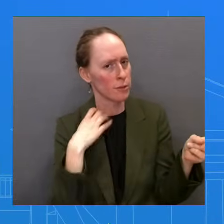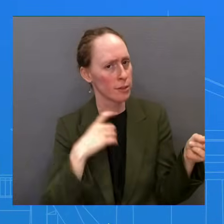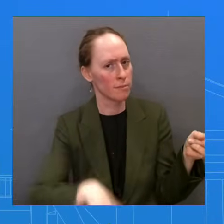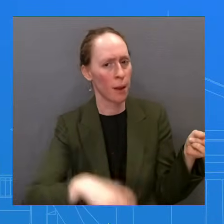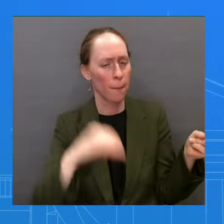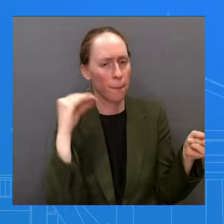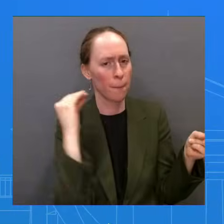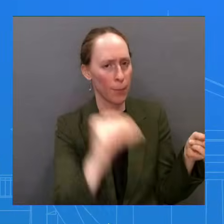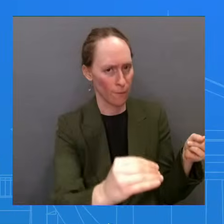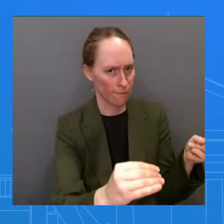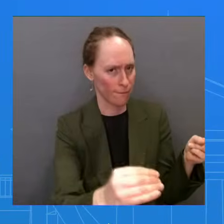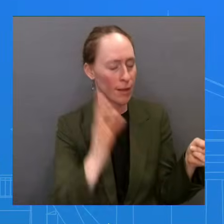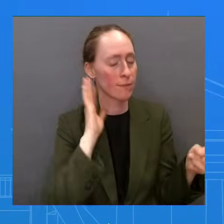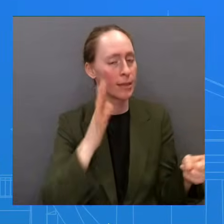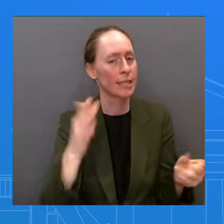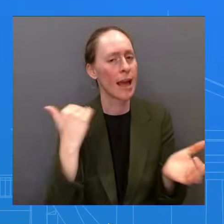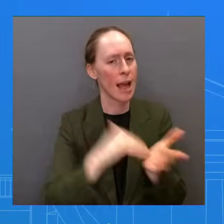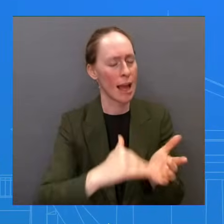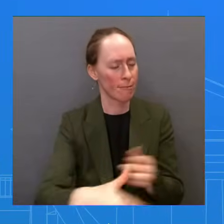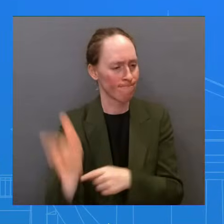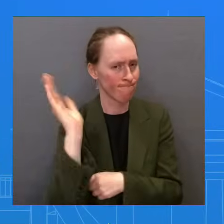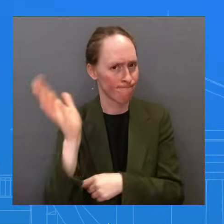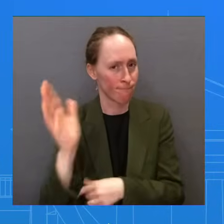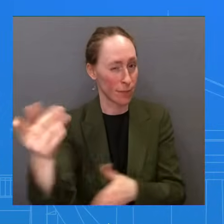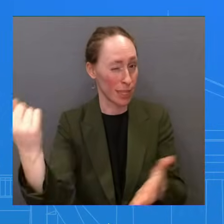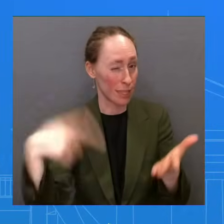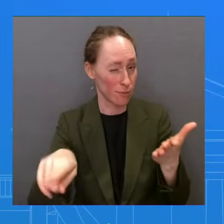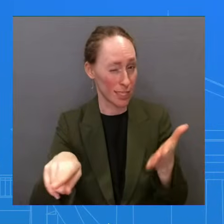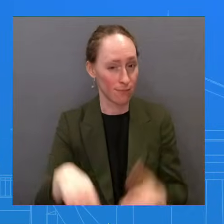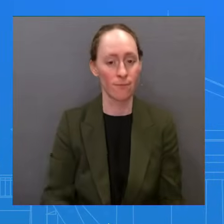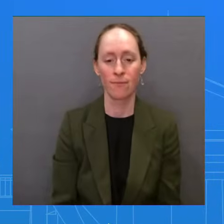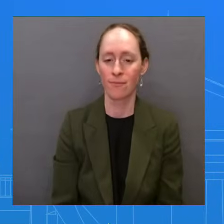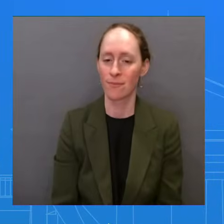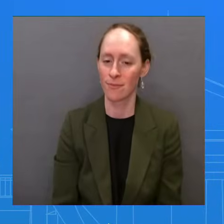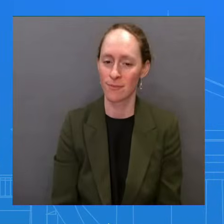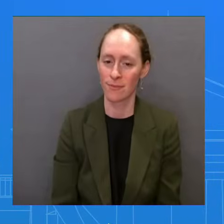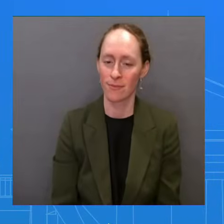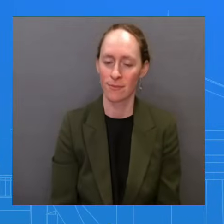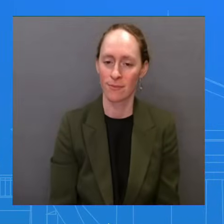The Press: On the mayor, I understand Service is leading. Did the White House have any role or any consult to --